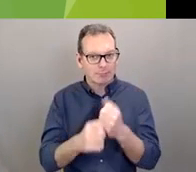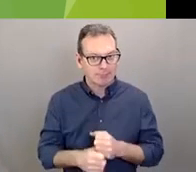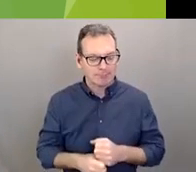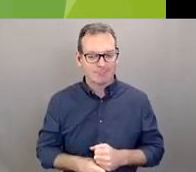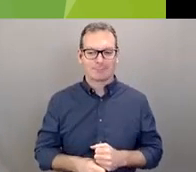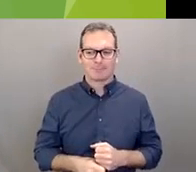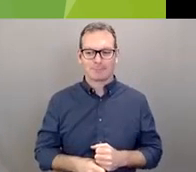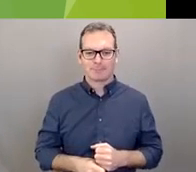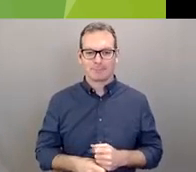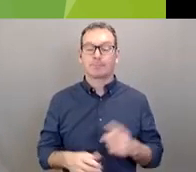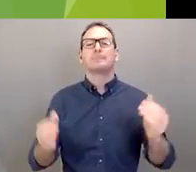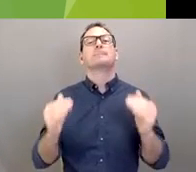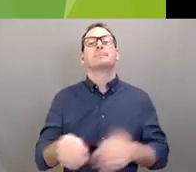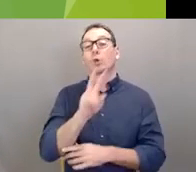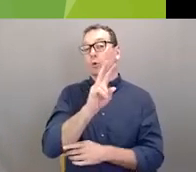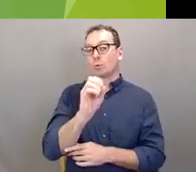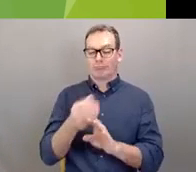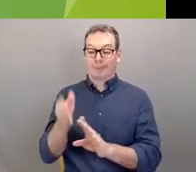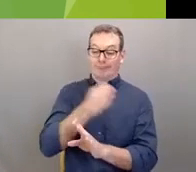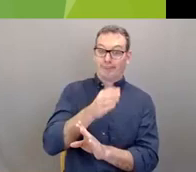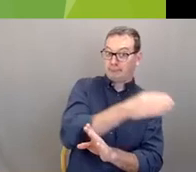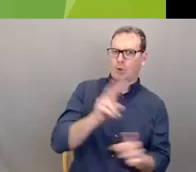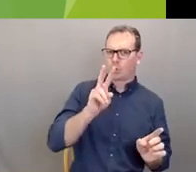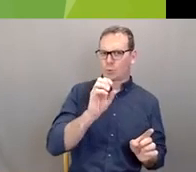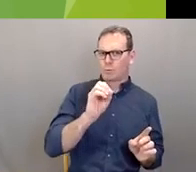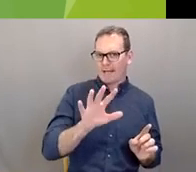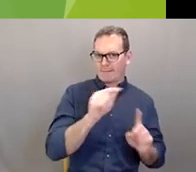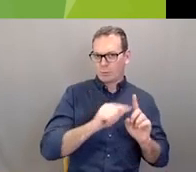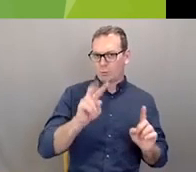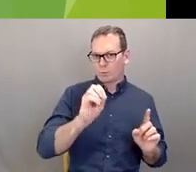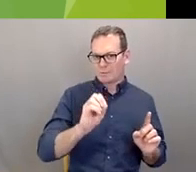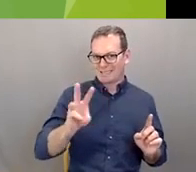in 2005 and 6 social assistant disability expenditures comprise 25.9%